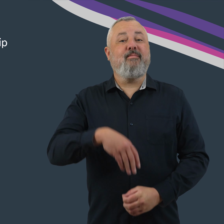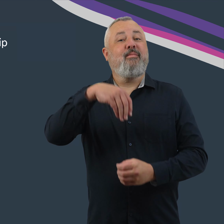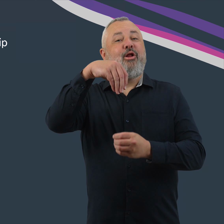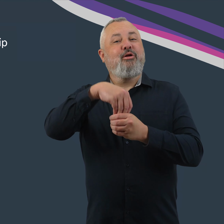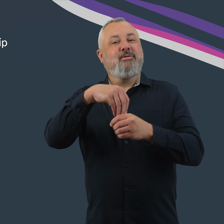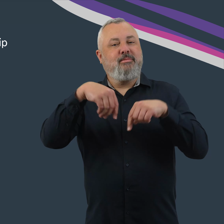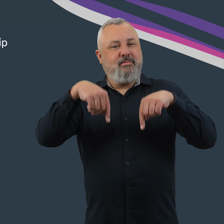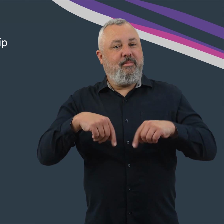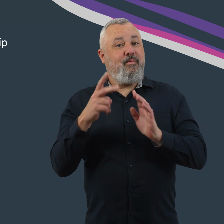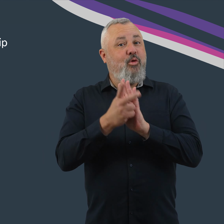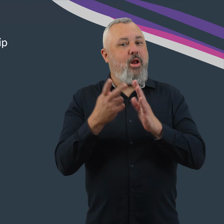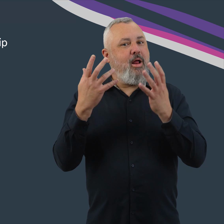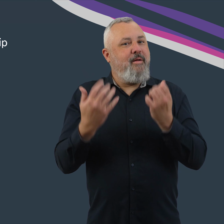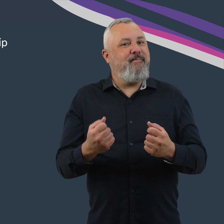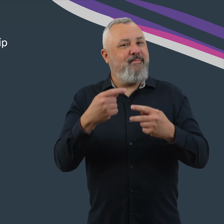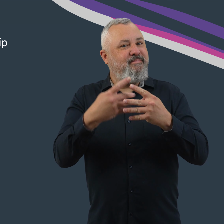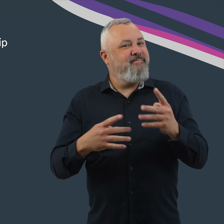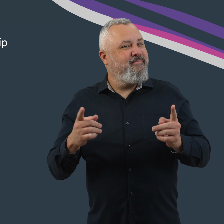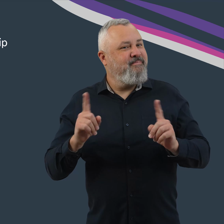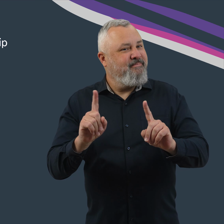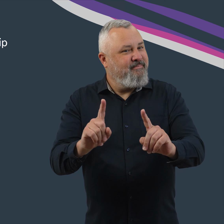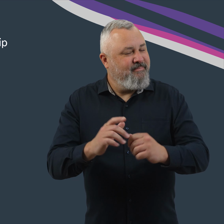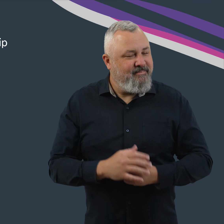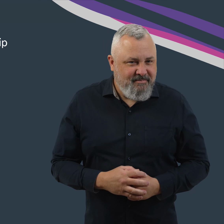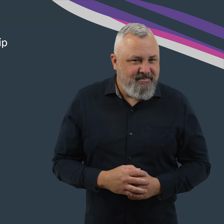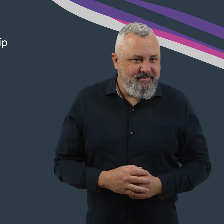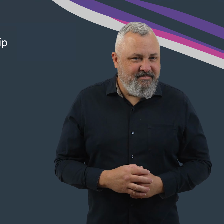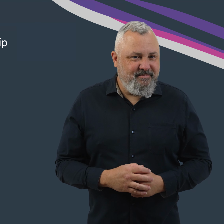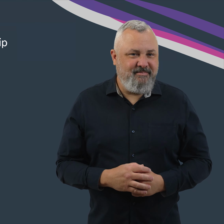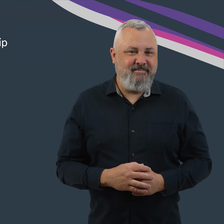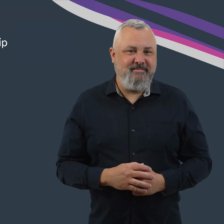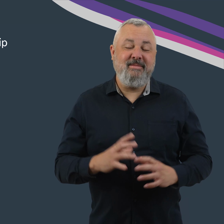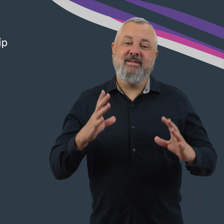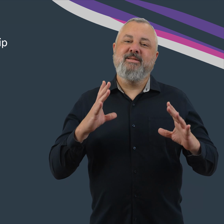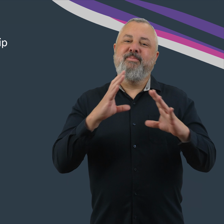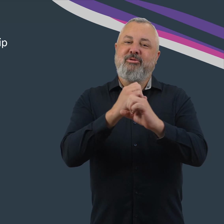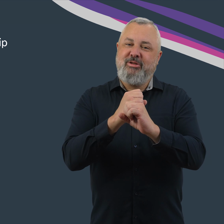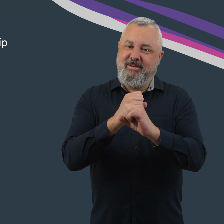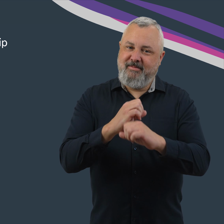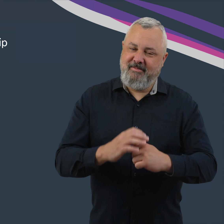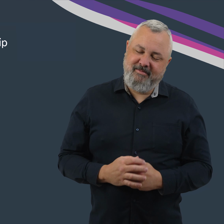Contents: Summary